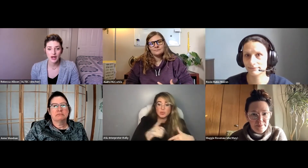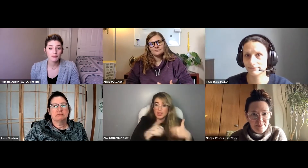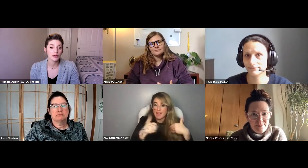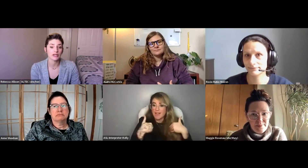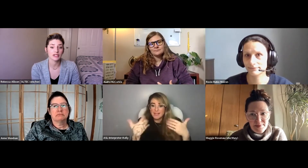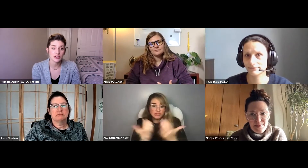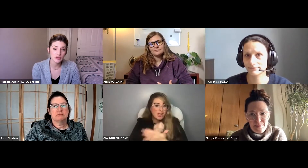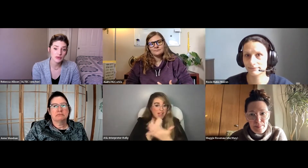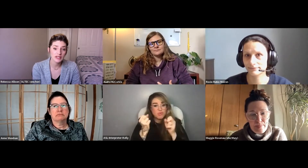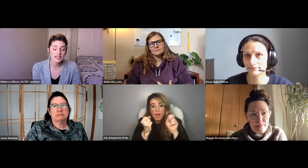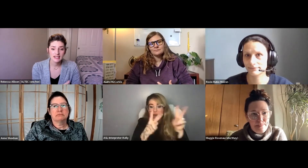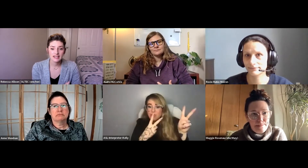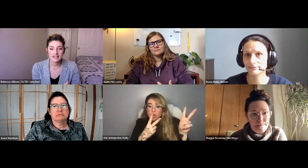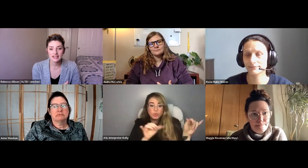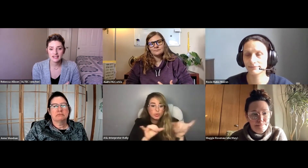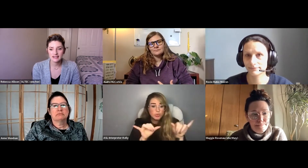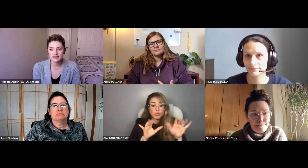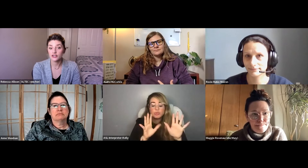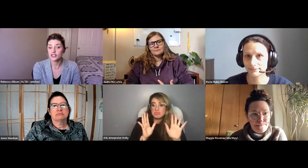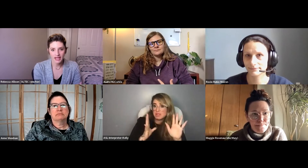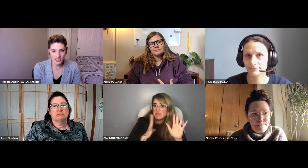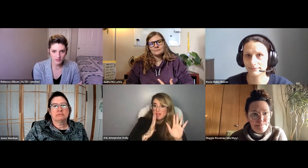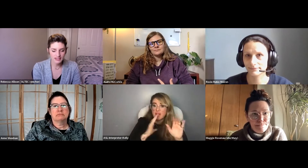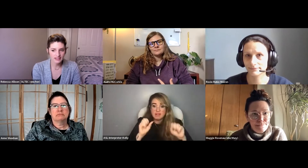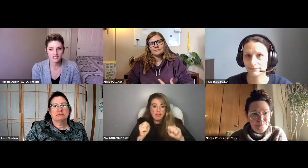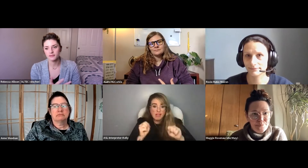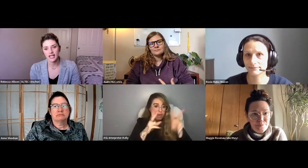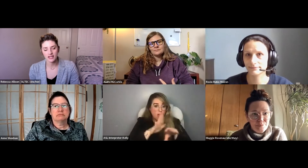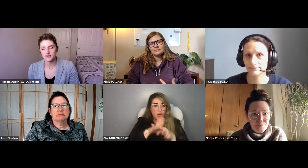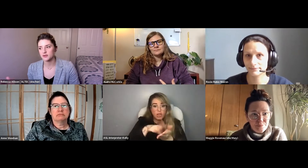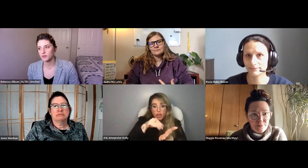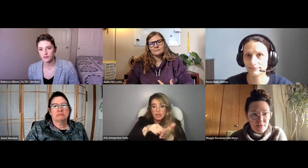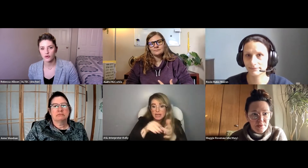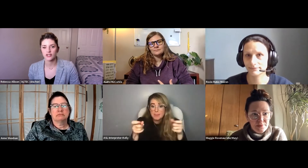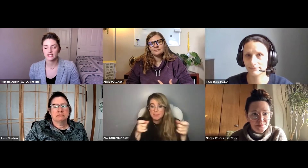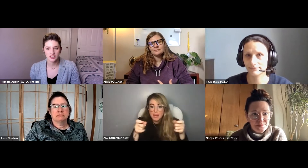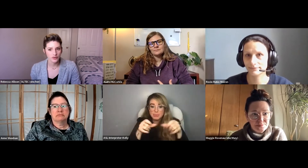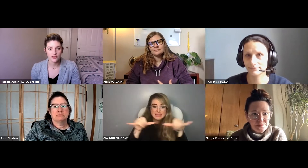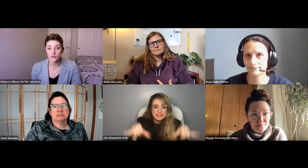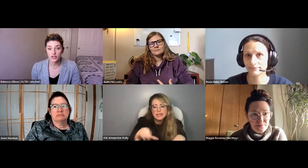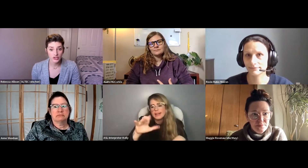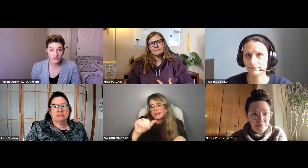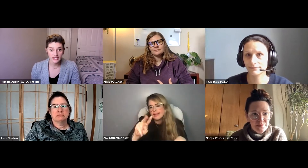upload it to the learning management system, Canvas, Blackboard, D2L, that we're using